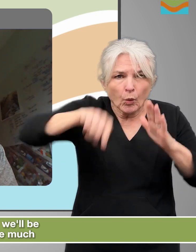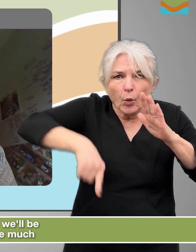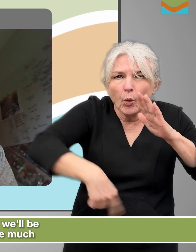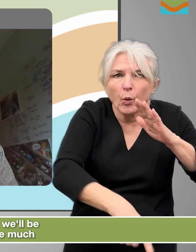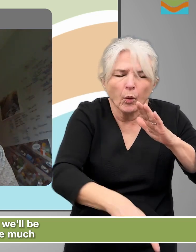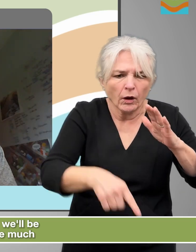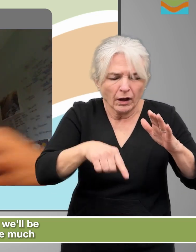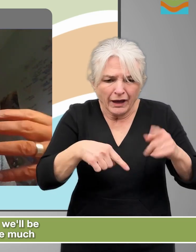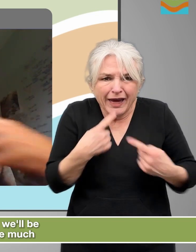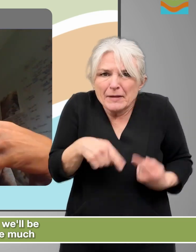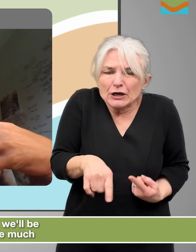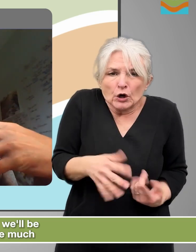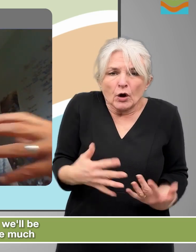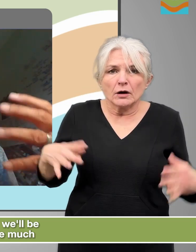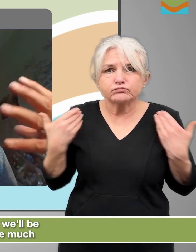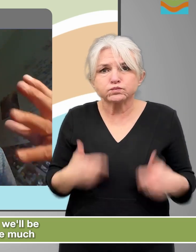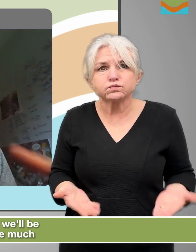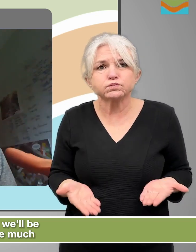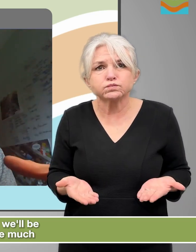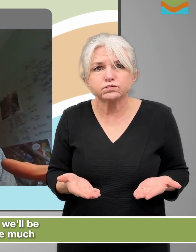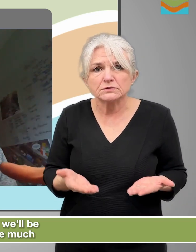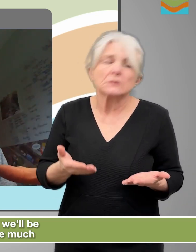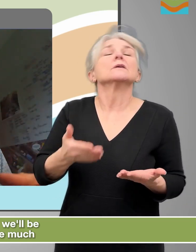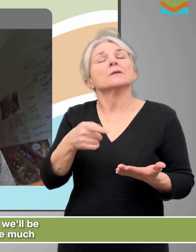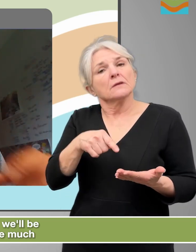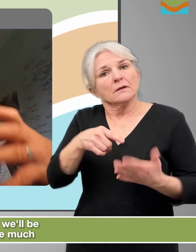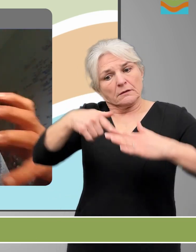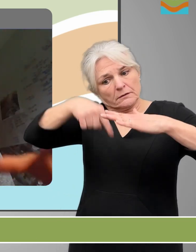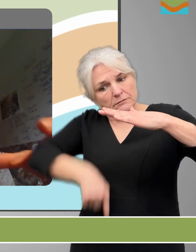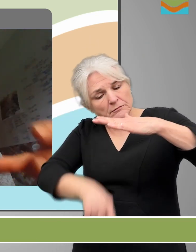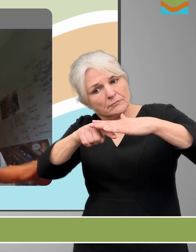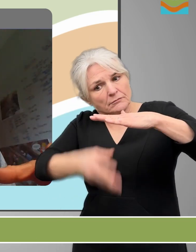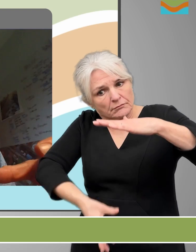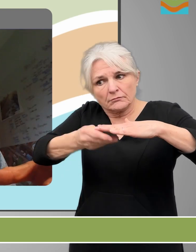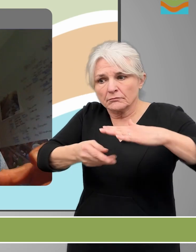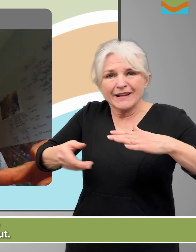we can through our bodies and we'll be able to scan the earth and have much better data in 10,